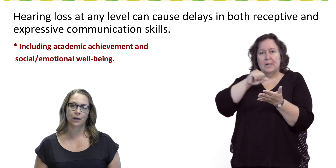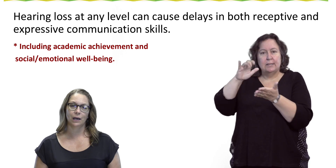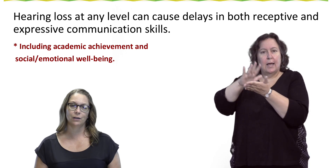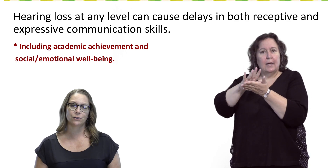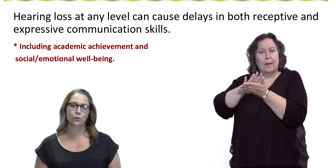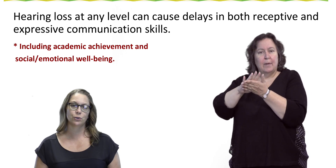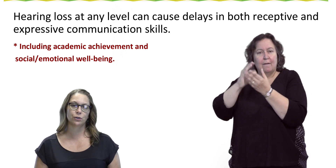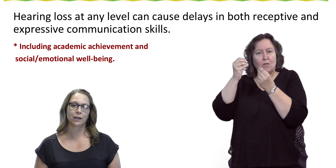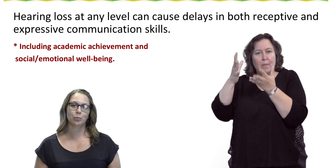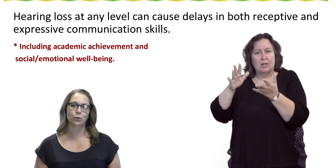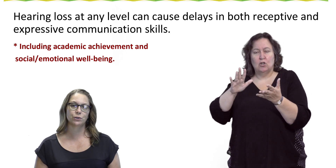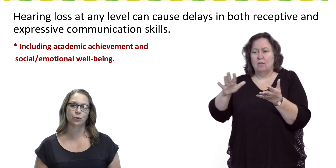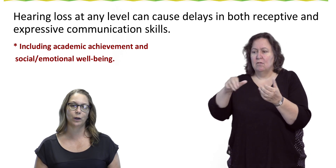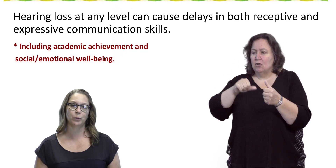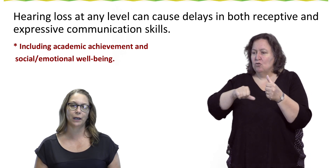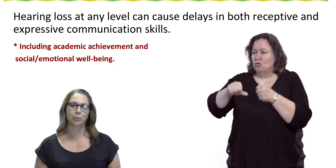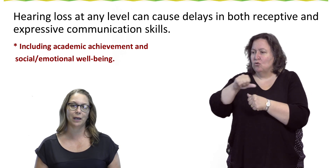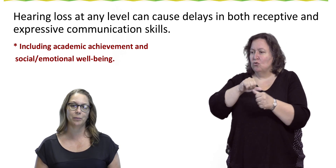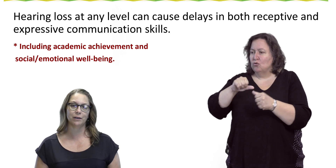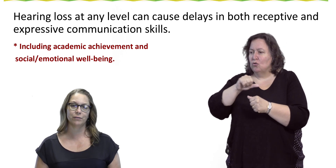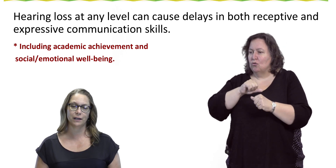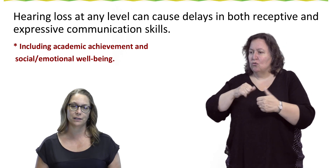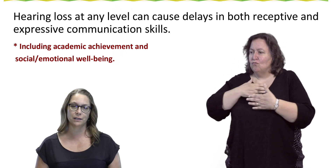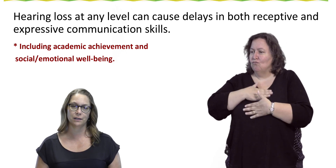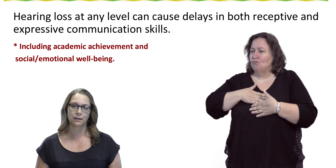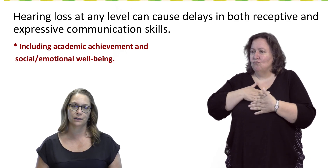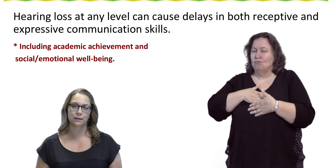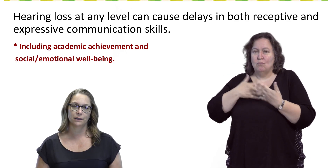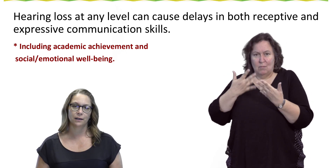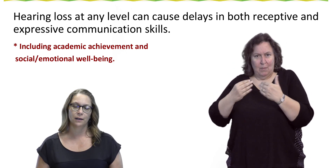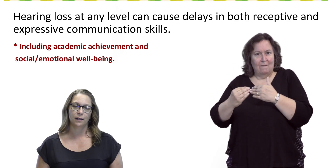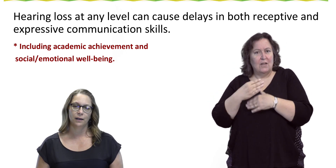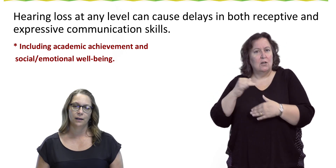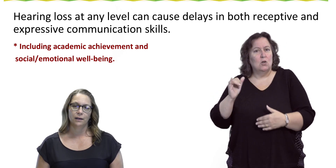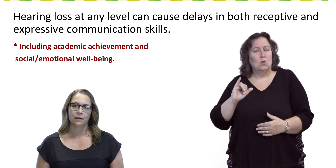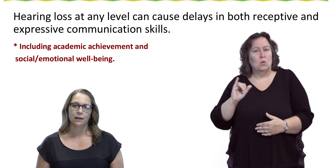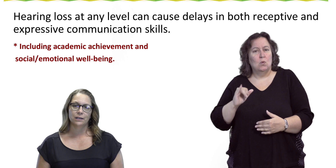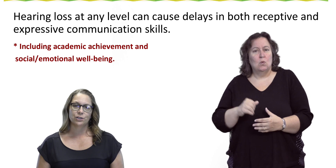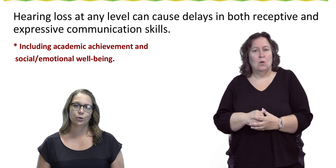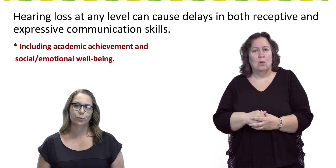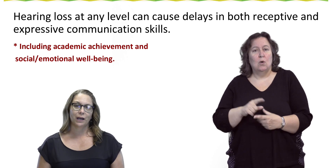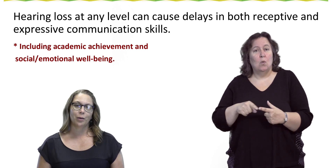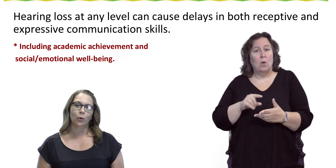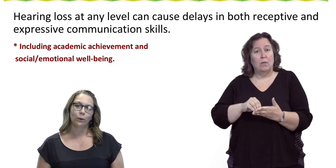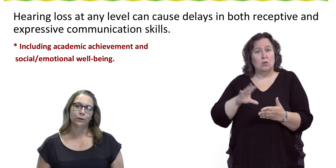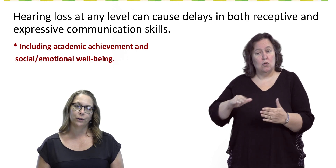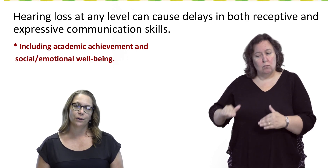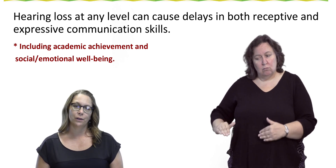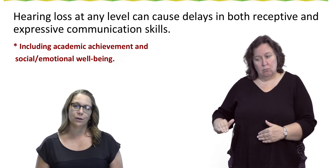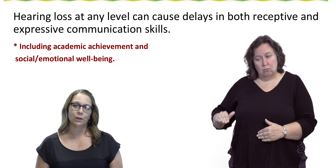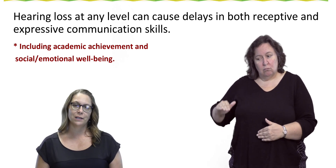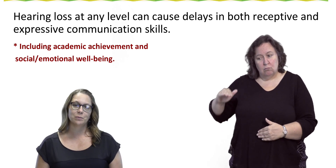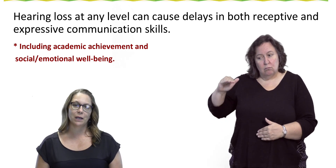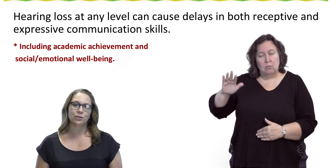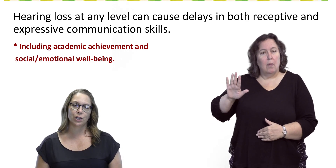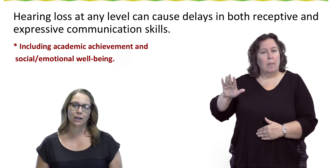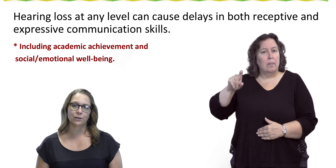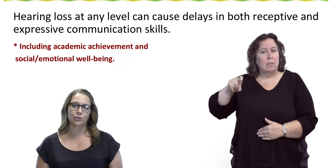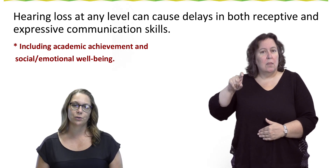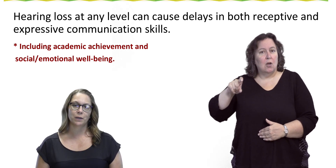and their social and emotional well-being may be affected. As children become older, their needs may change